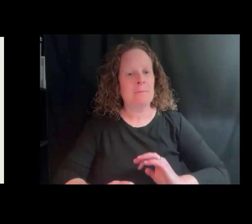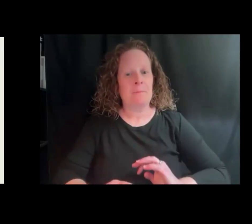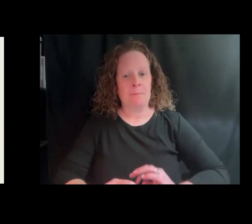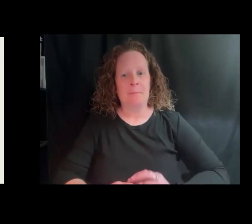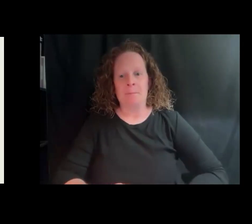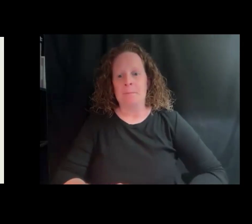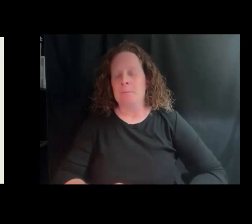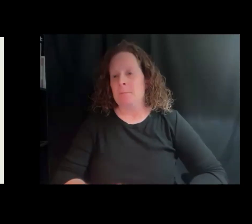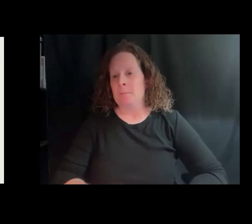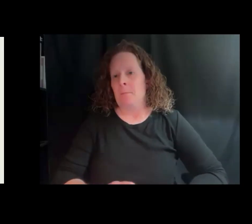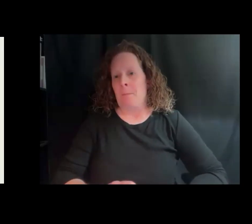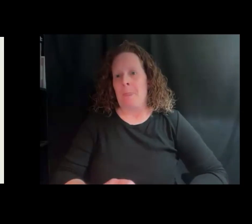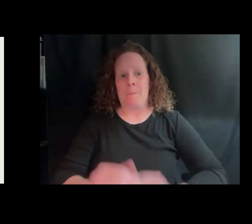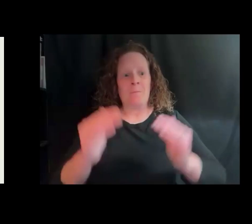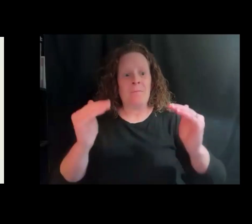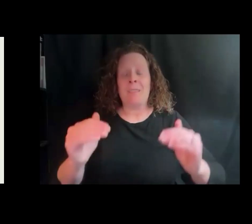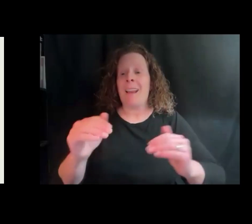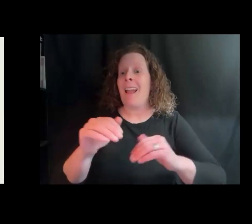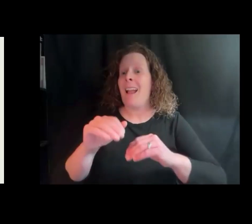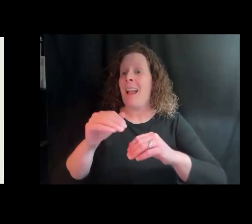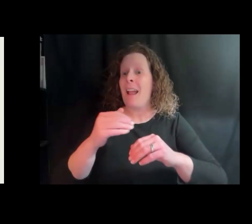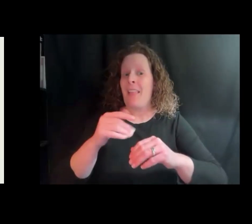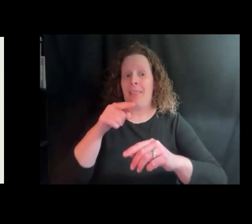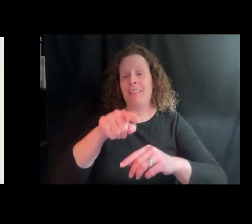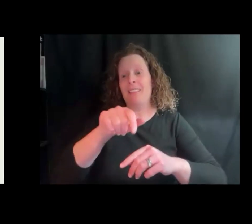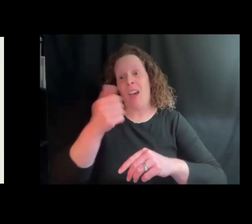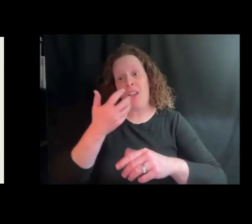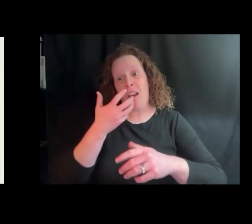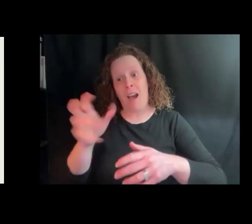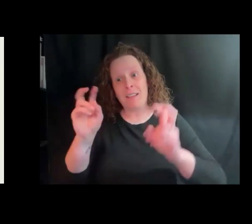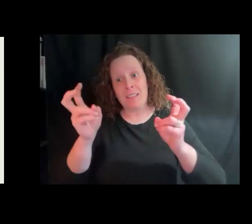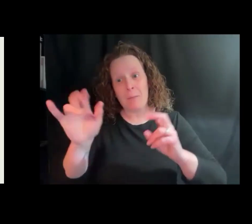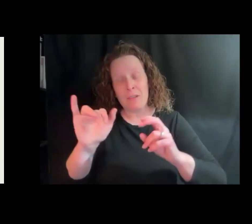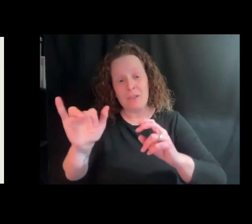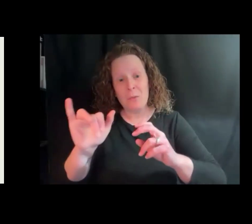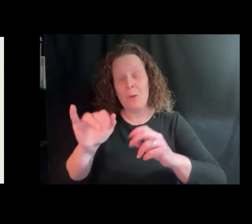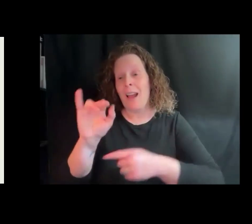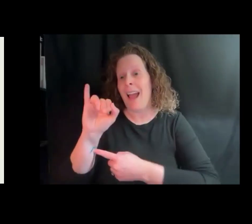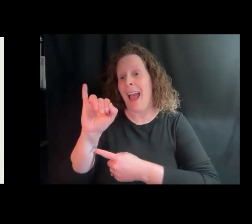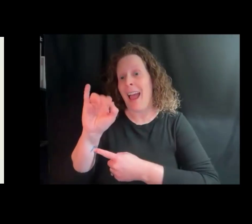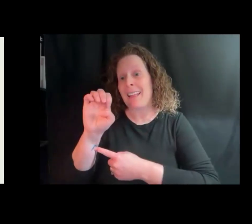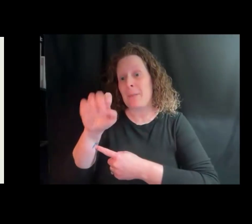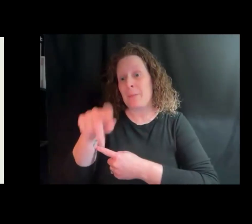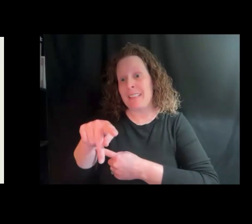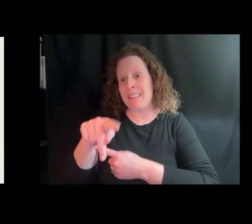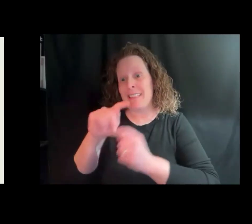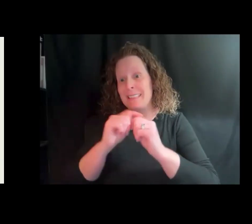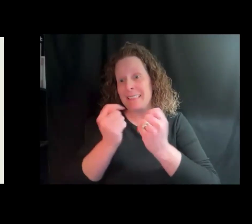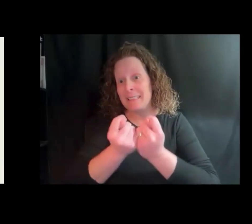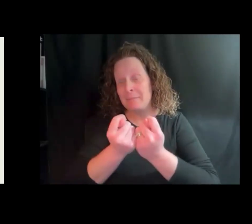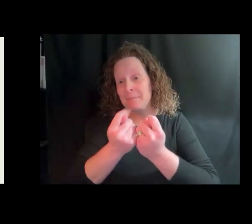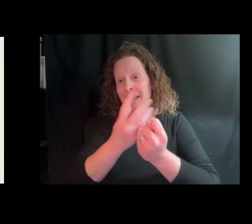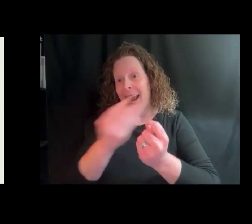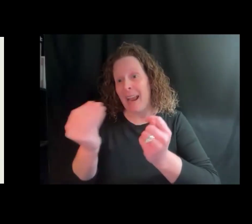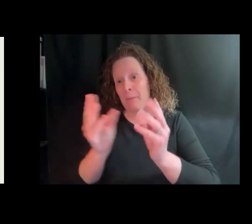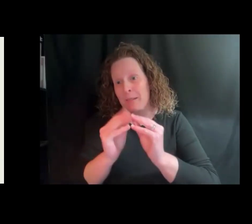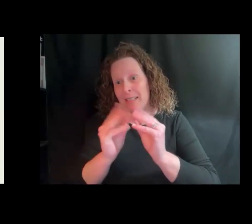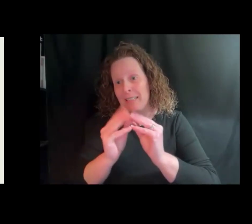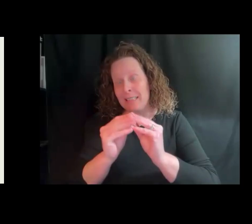as an adult. So another hot topic is the IEP